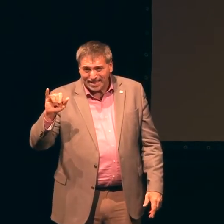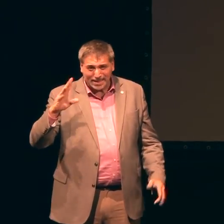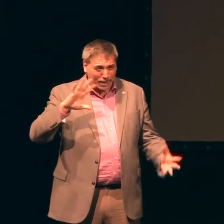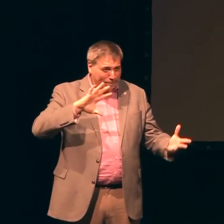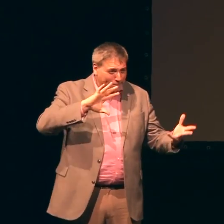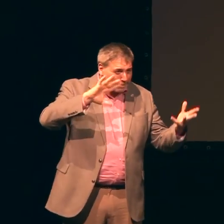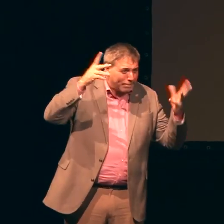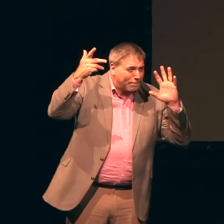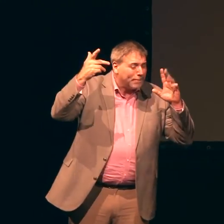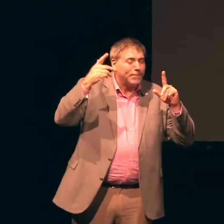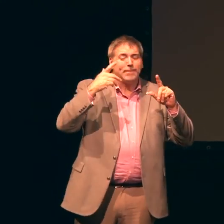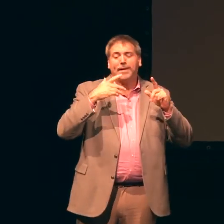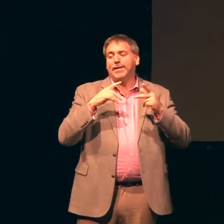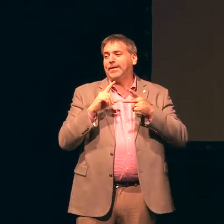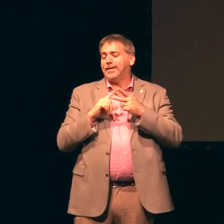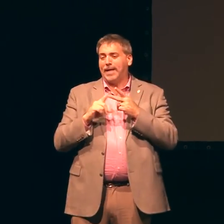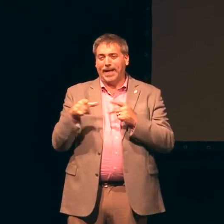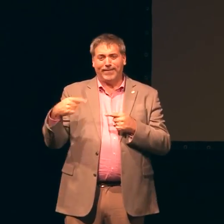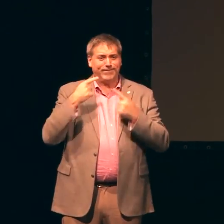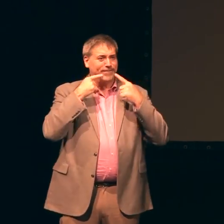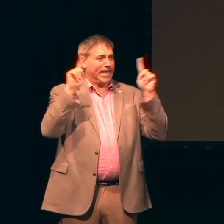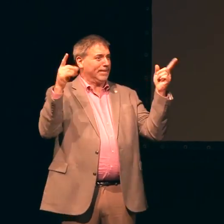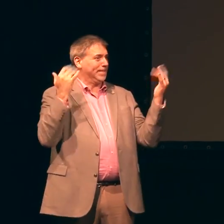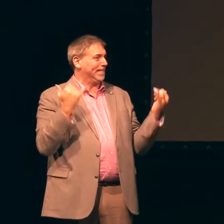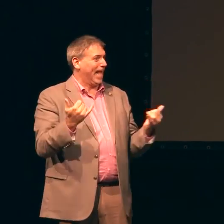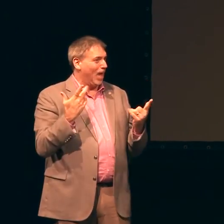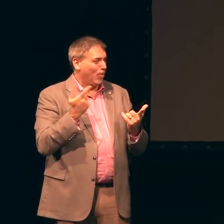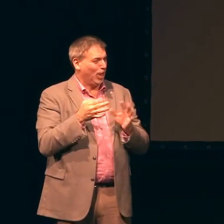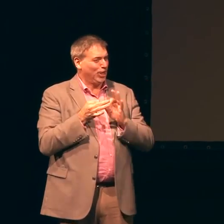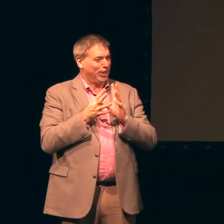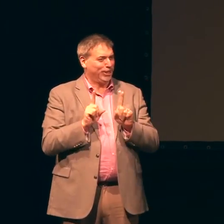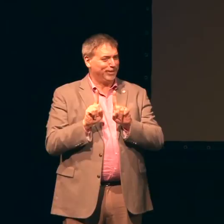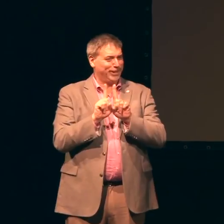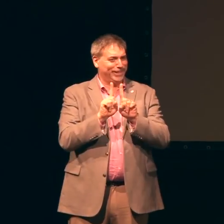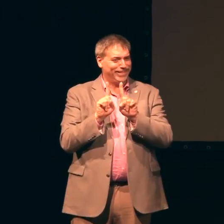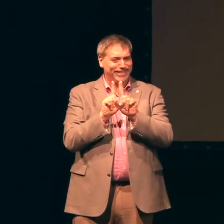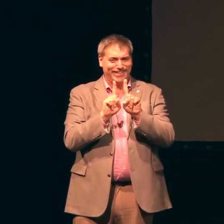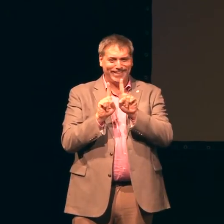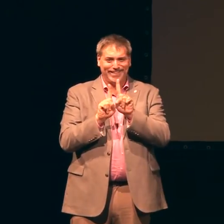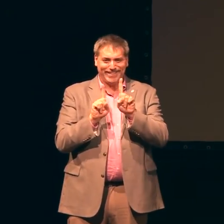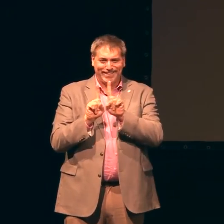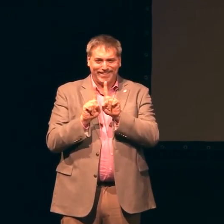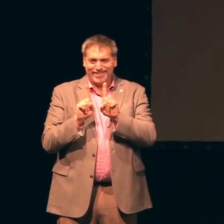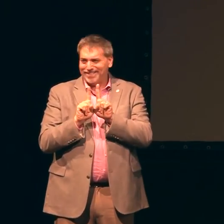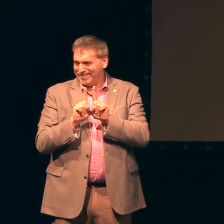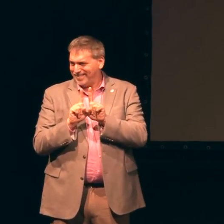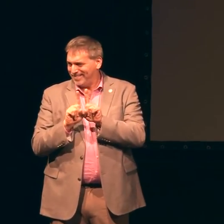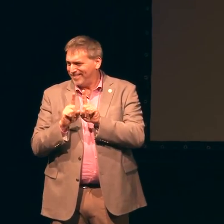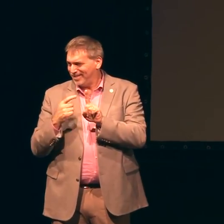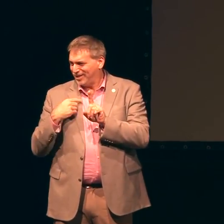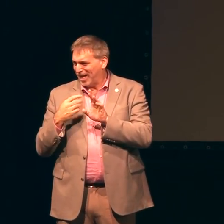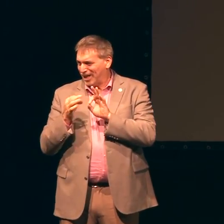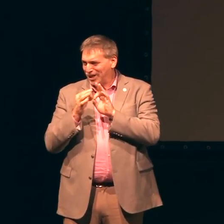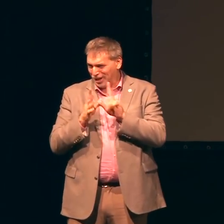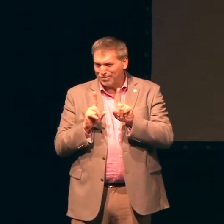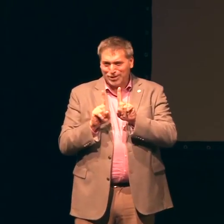through hurricane Sandy, things were a mess and now there is that famous interpreter in New